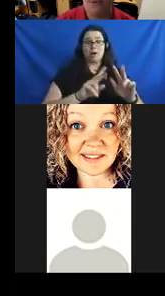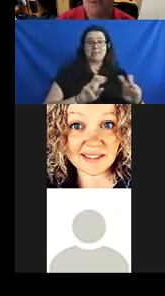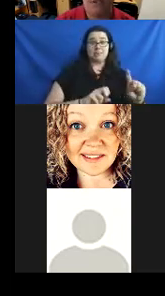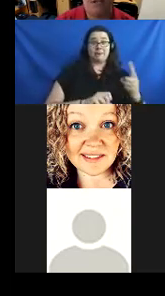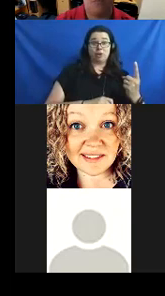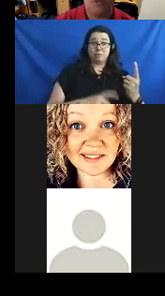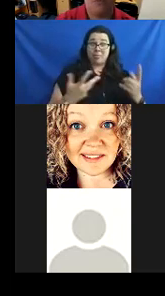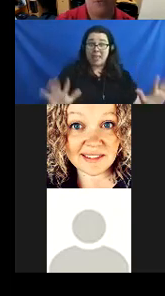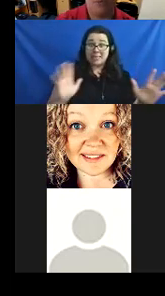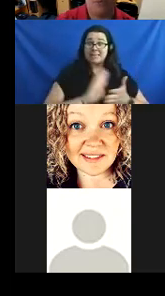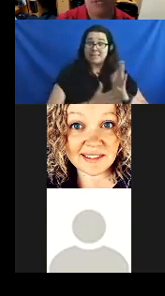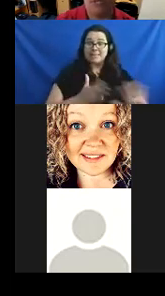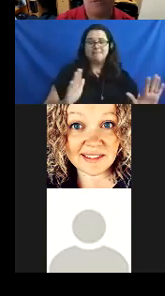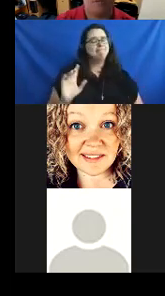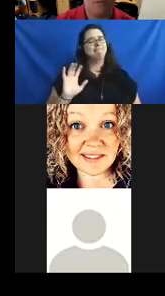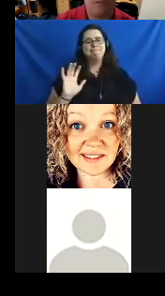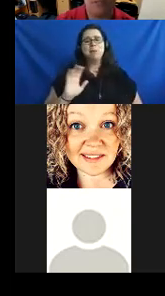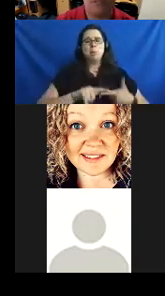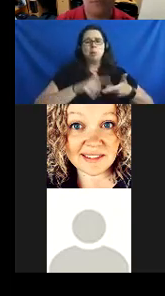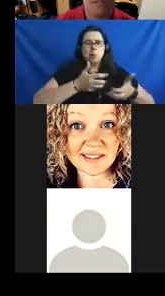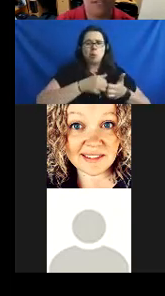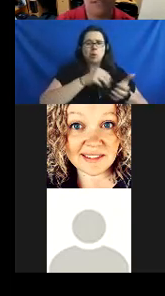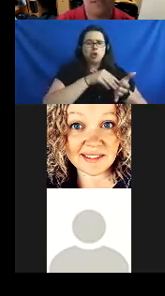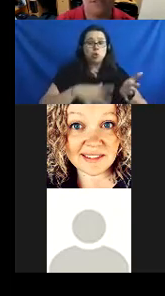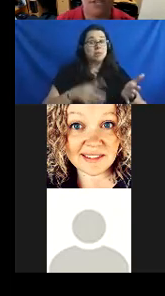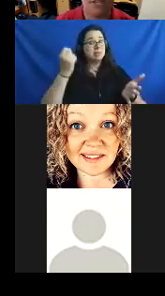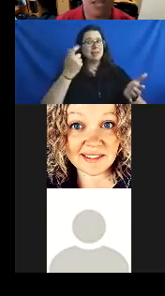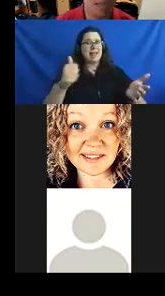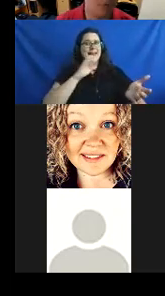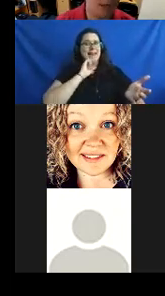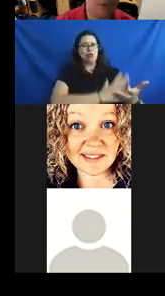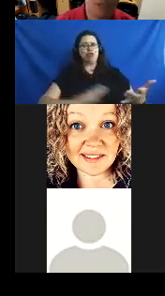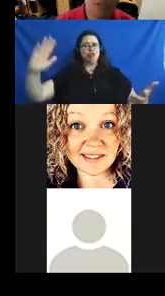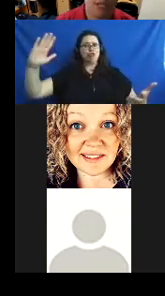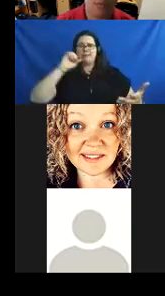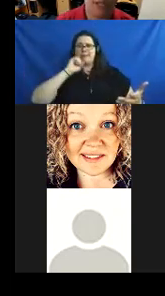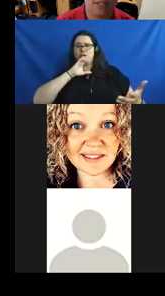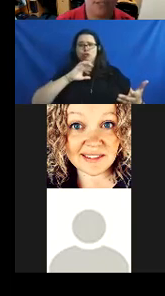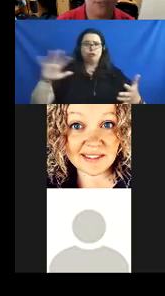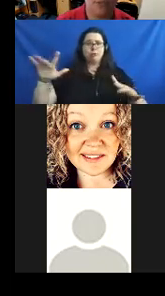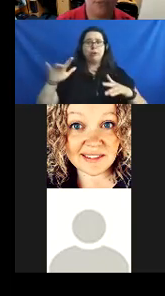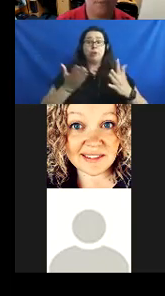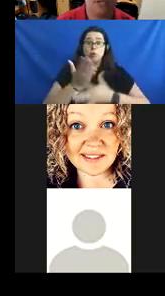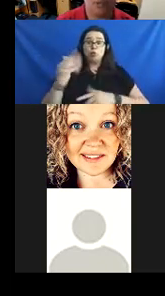WHEN YOU ARE WORKING WITH STUDENTS PROVIDING TECHNOLOGY THROUGHOUT THE TRAINING PROCESS YOU WANT TO MAKE SURE